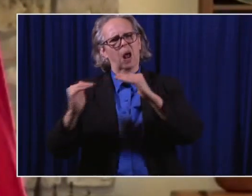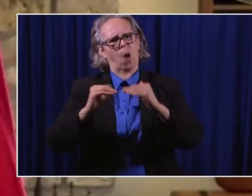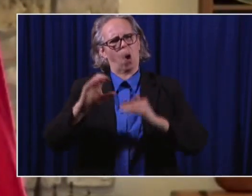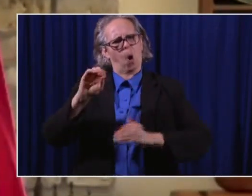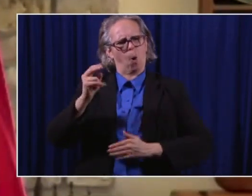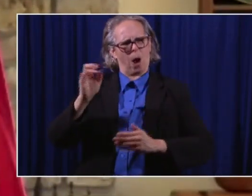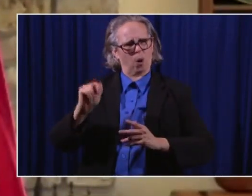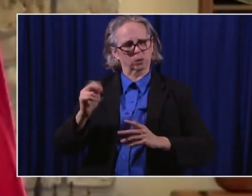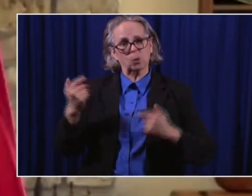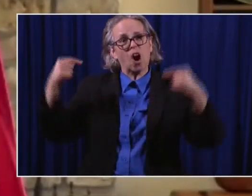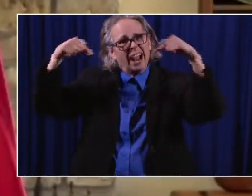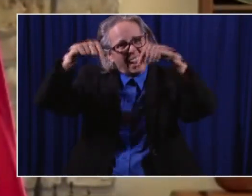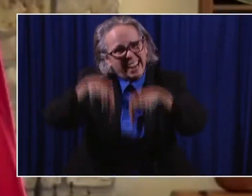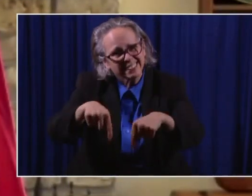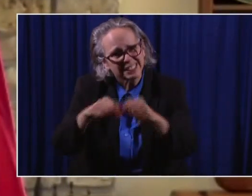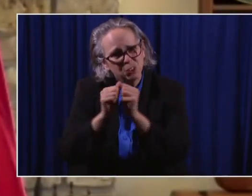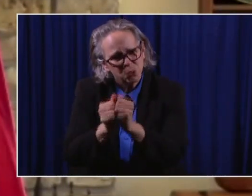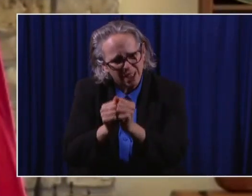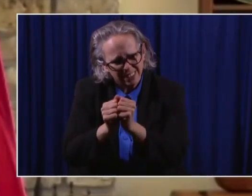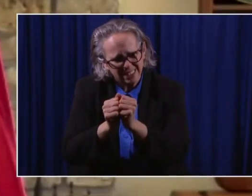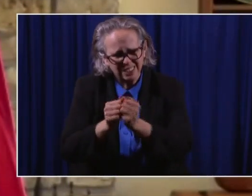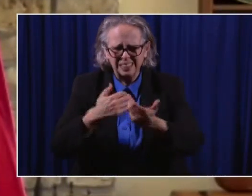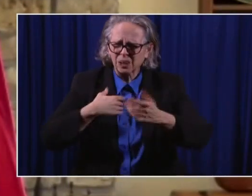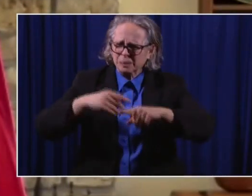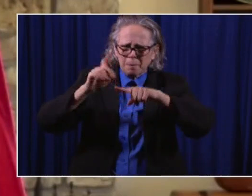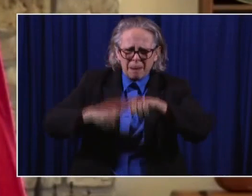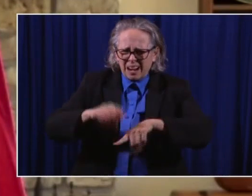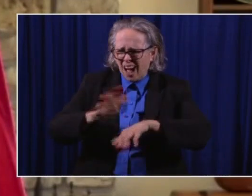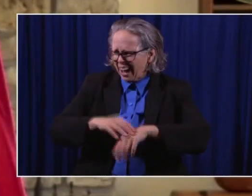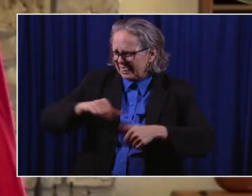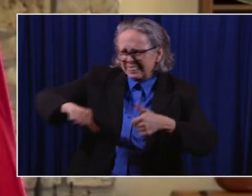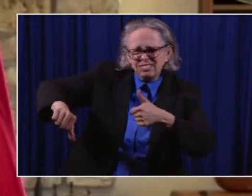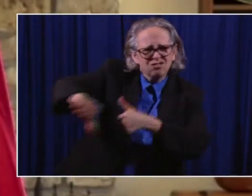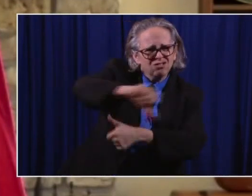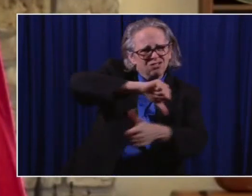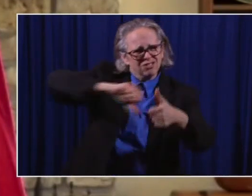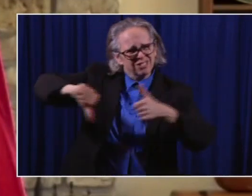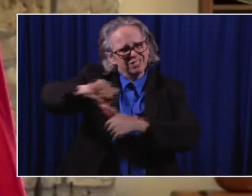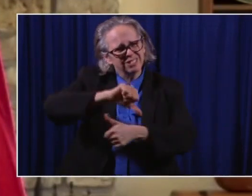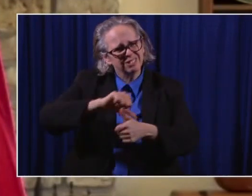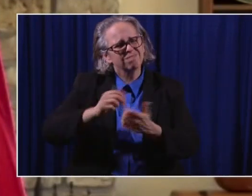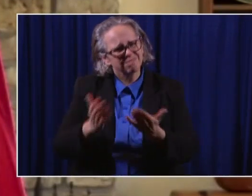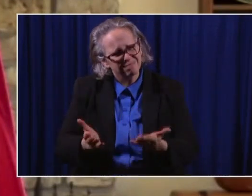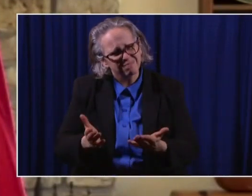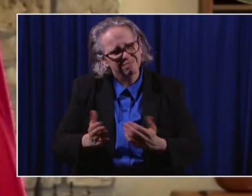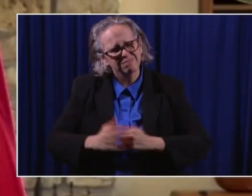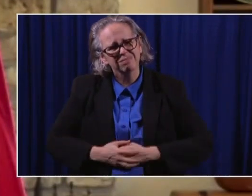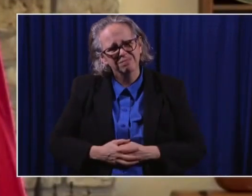WE ARE ALL IN THIS TOGETHER. WHAT EACH ONE OF US DOES WILL MAKE DIFFERENCE.